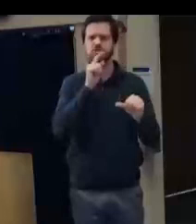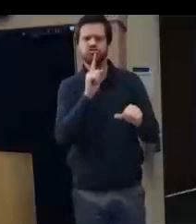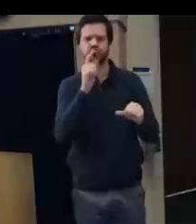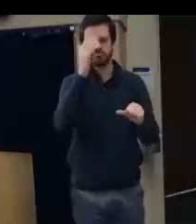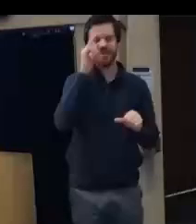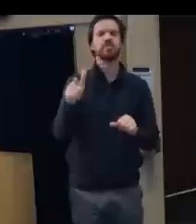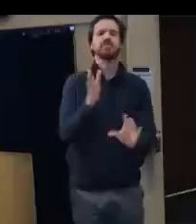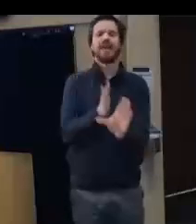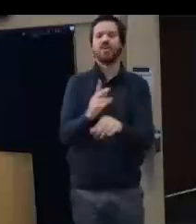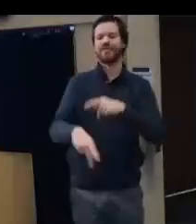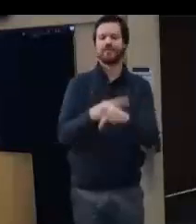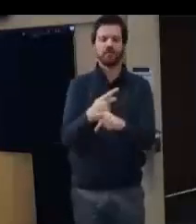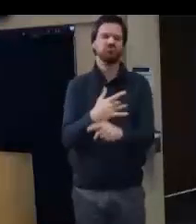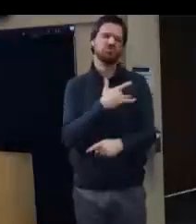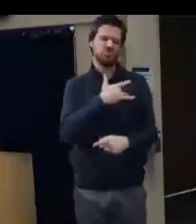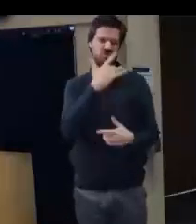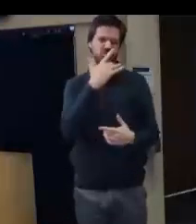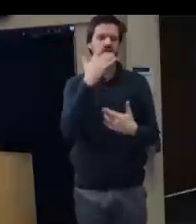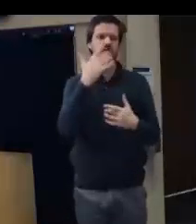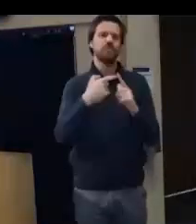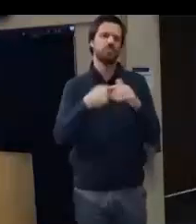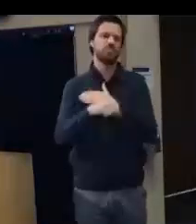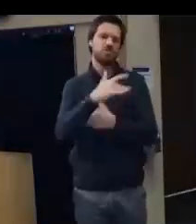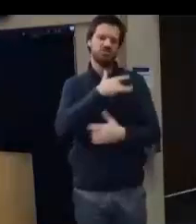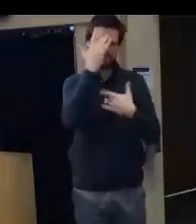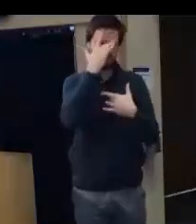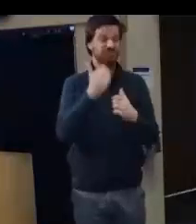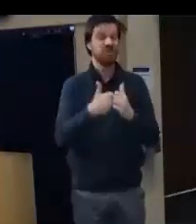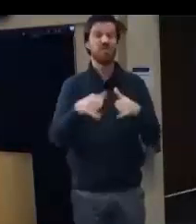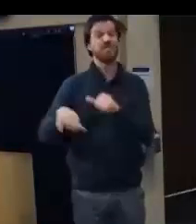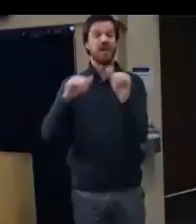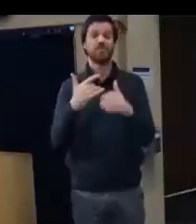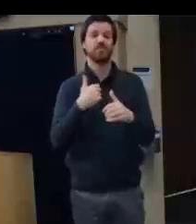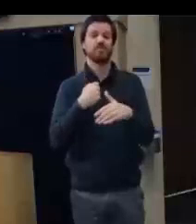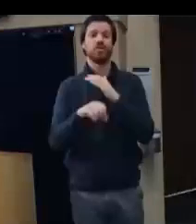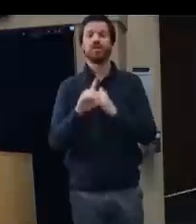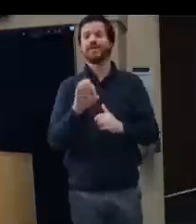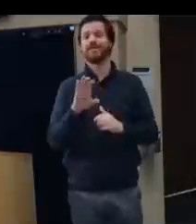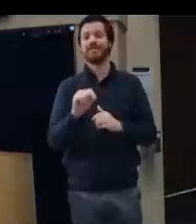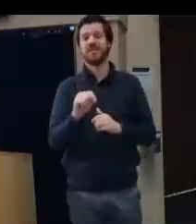version of congenital heart disease 101 is the most common birth defect affecting almost uh